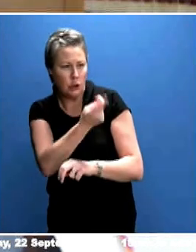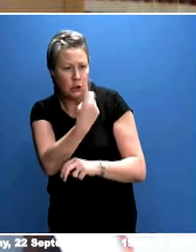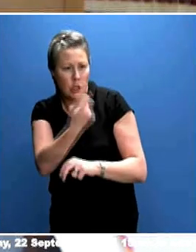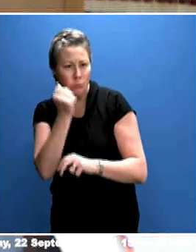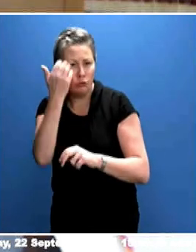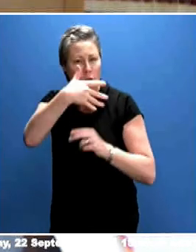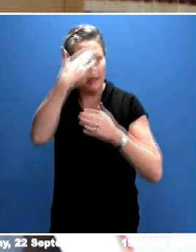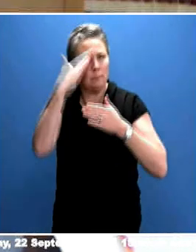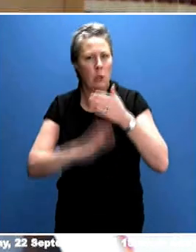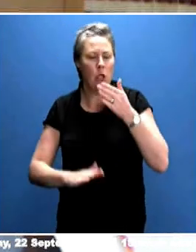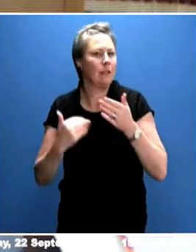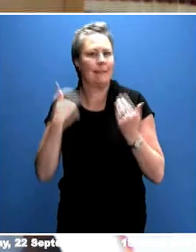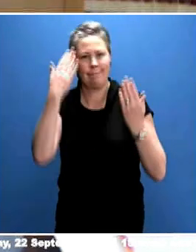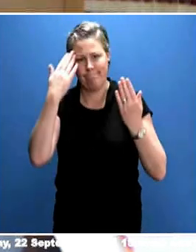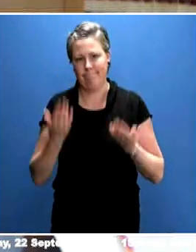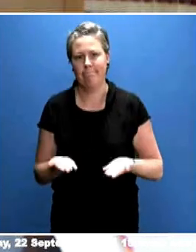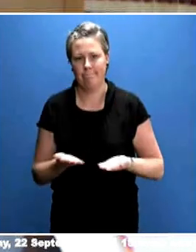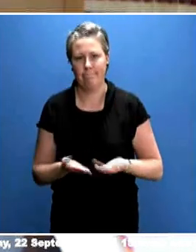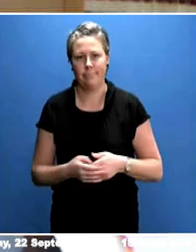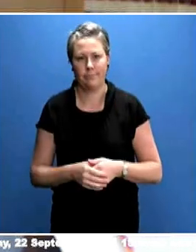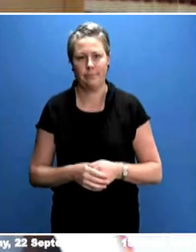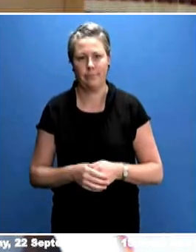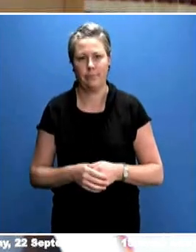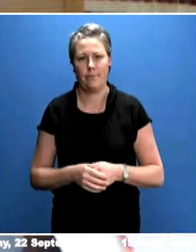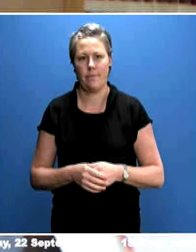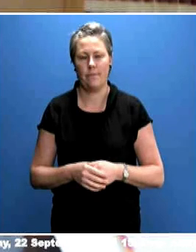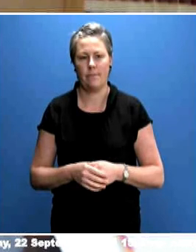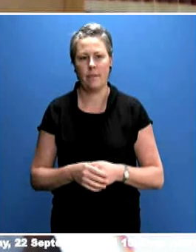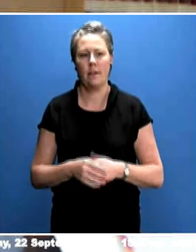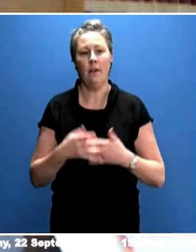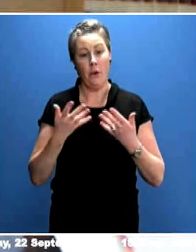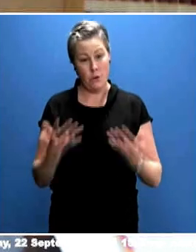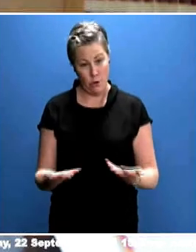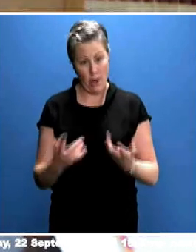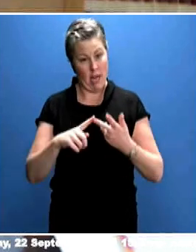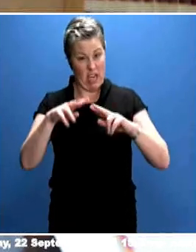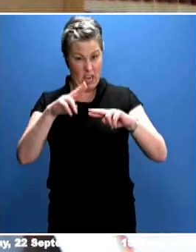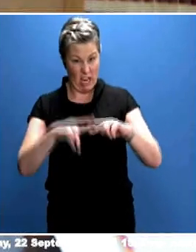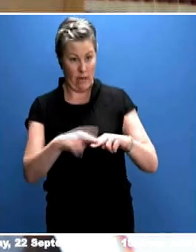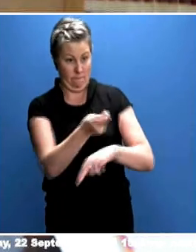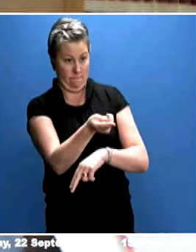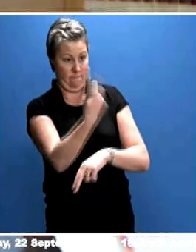Who would be, in your view, the appropriate experts to do it?